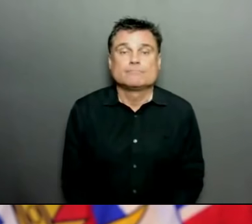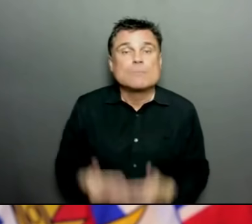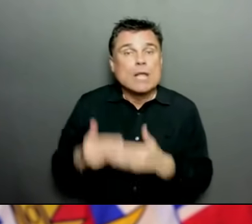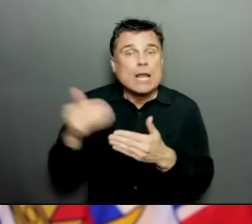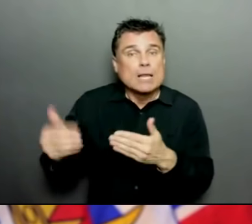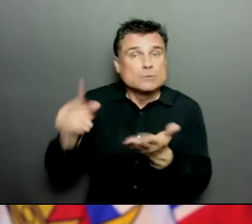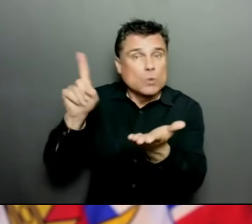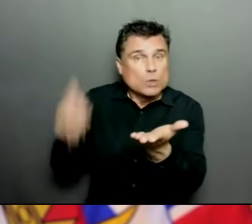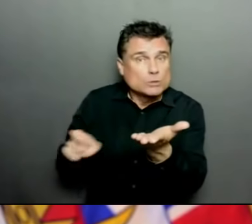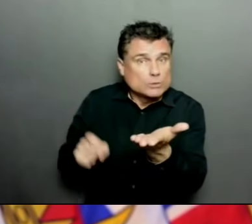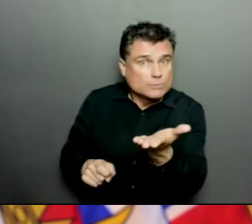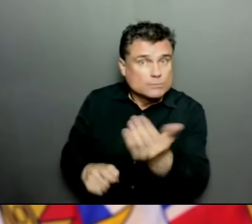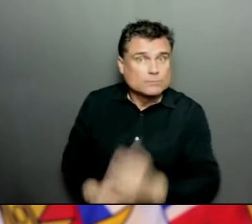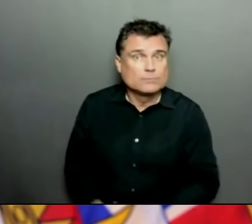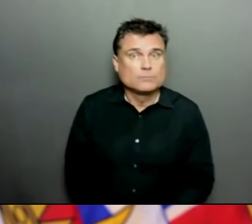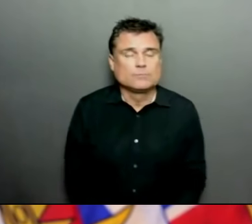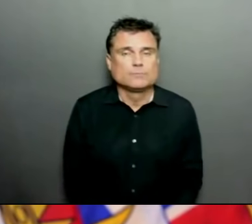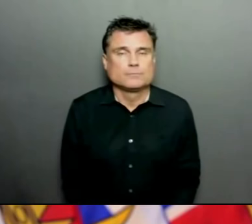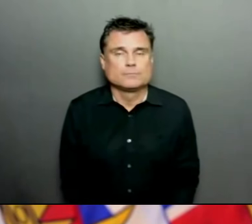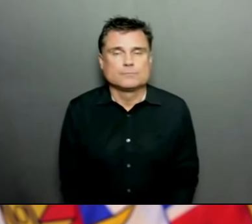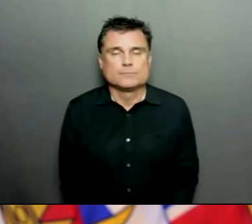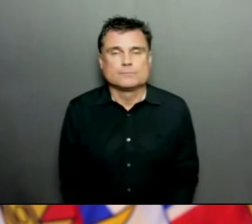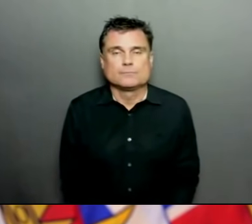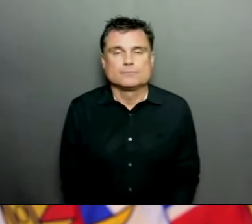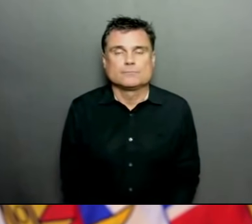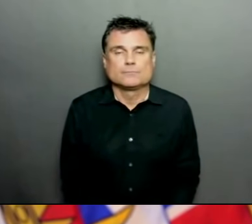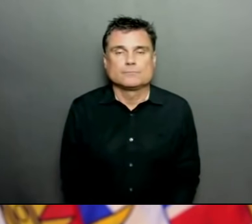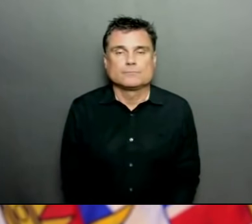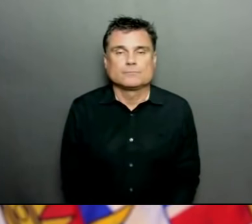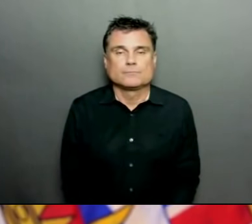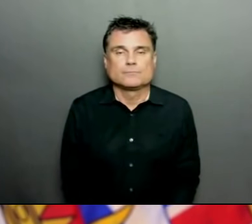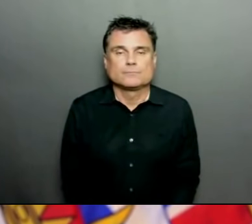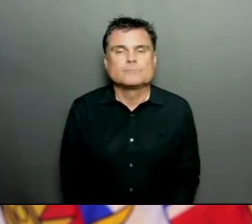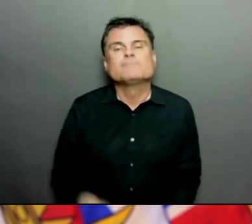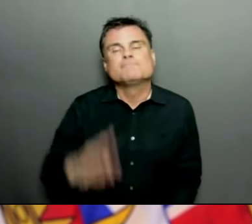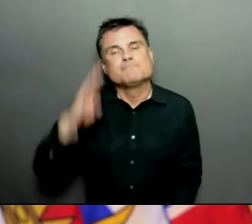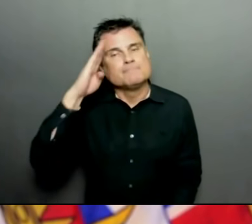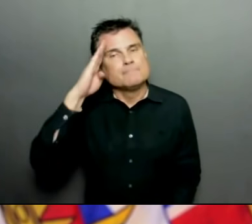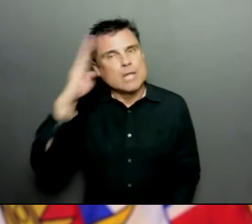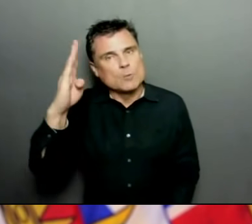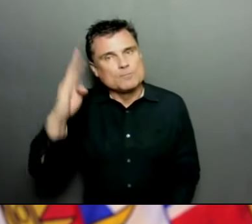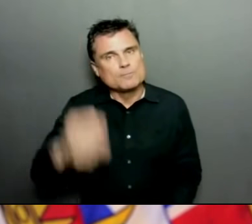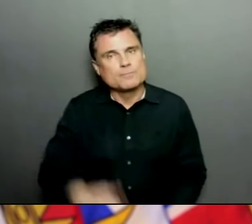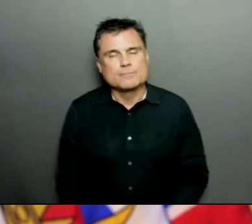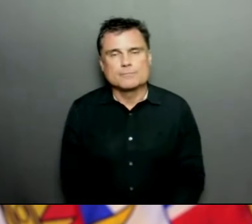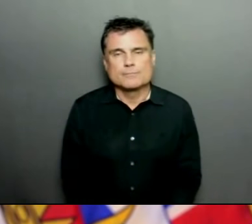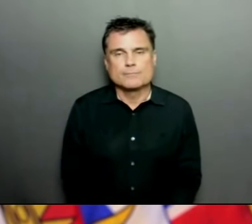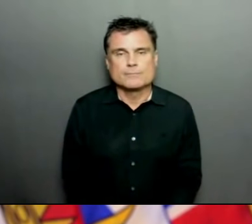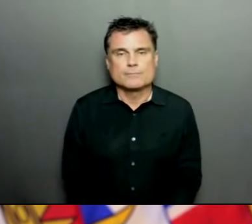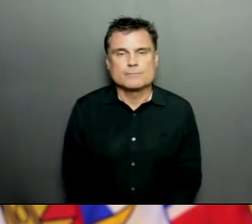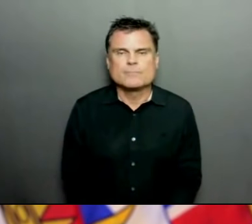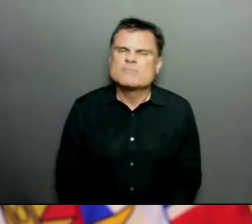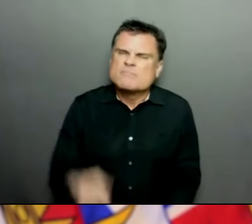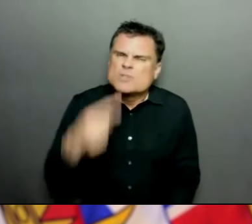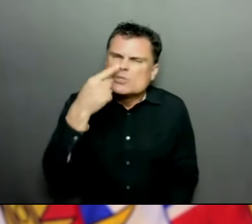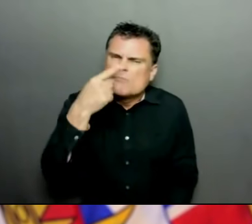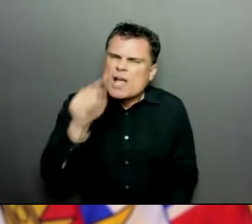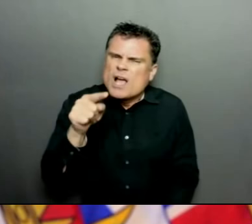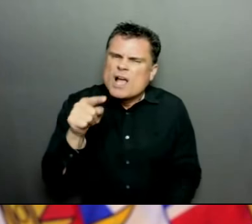Next question is from David, CTV. Hi, Doctor Henry. I just want to draw you out on that new UK variant. I understand